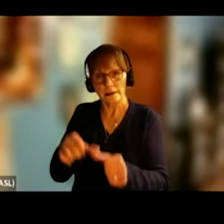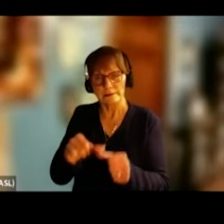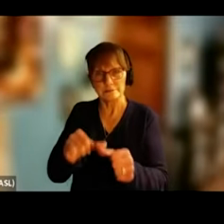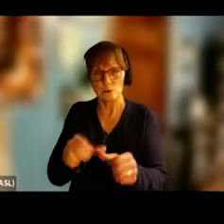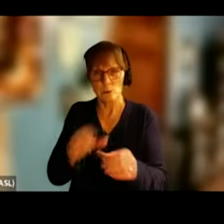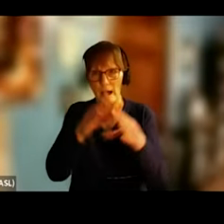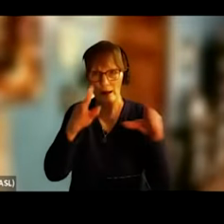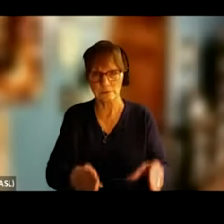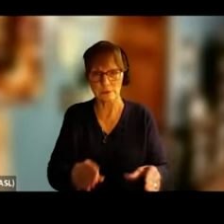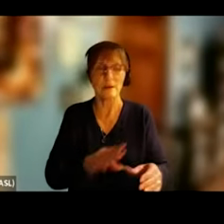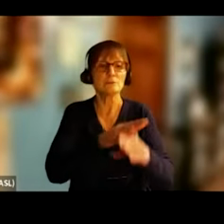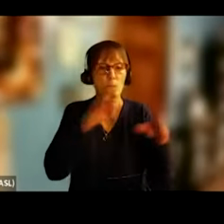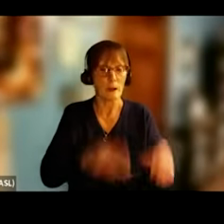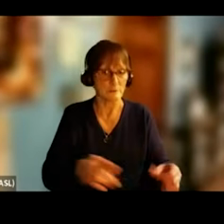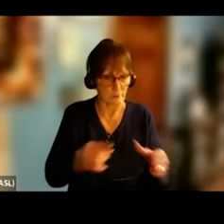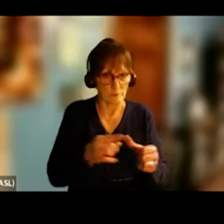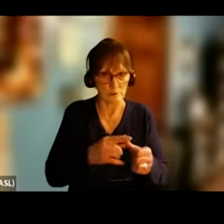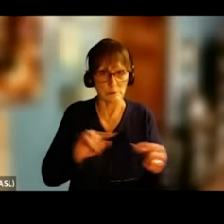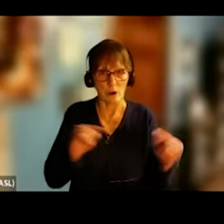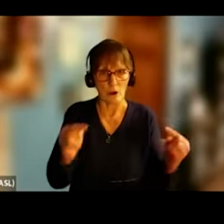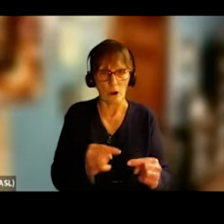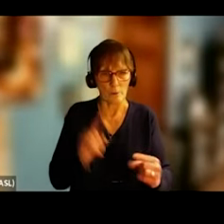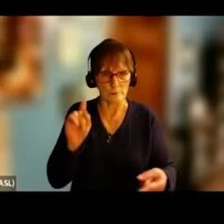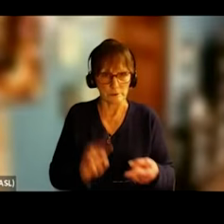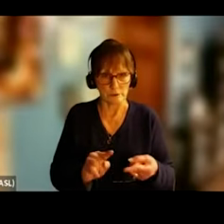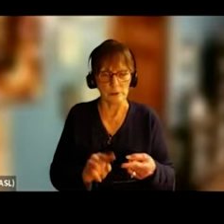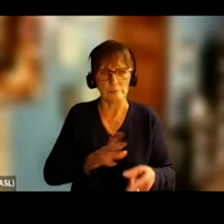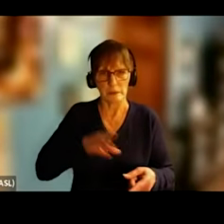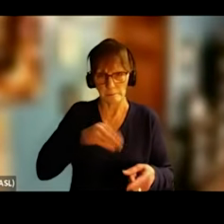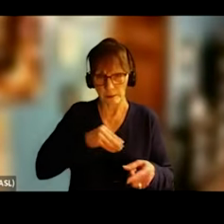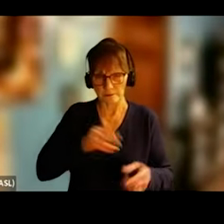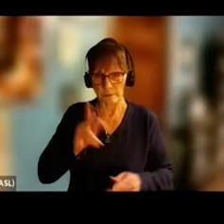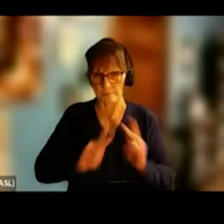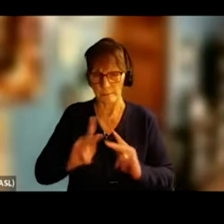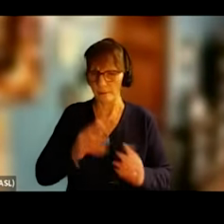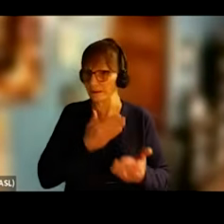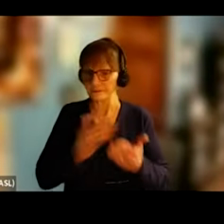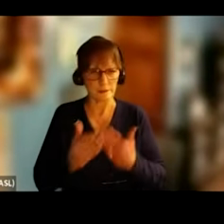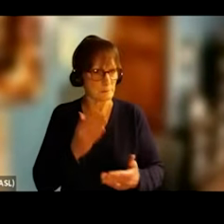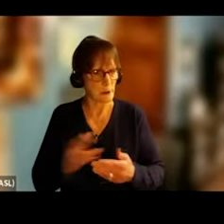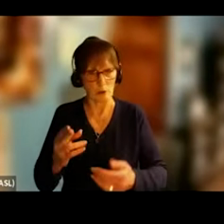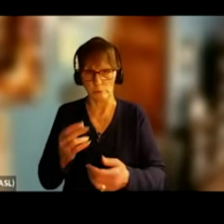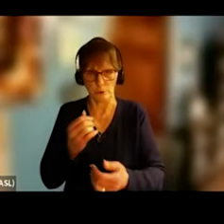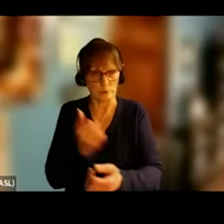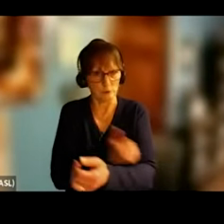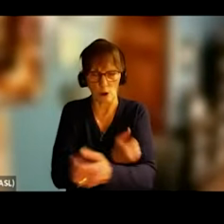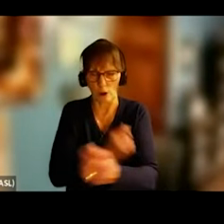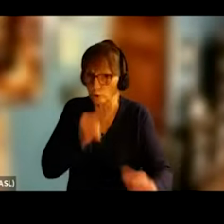So Housing First is harm reduction-based housing that accepts people kind of regardless of where their use is of drugs, of alcohol